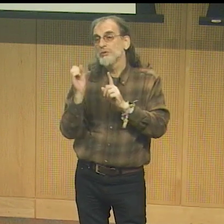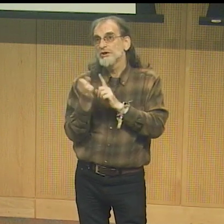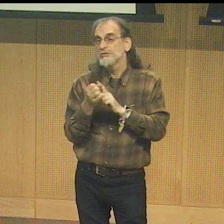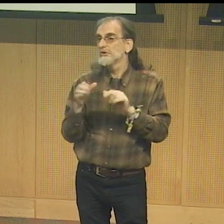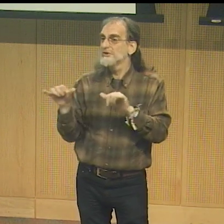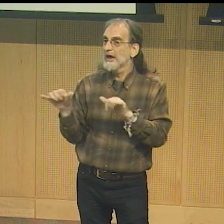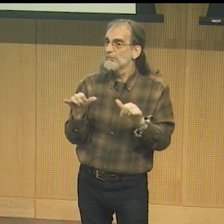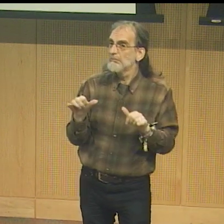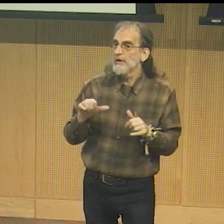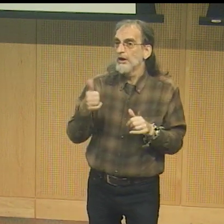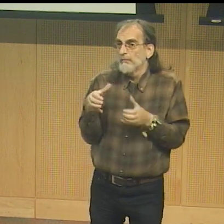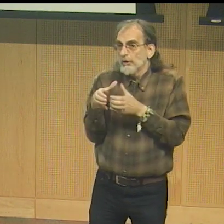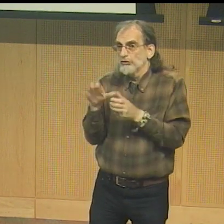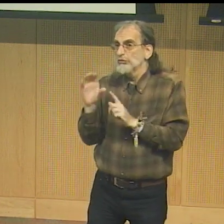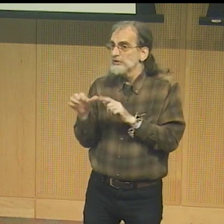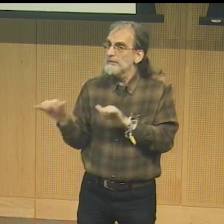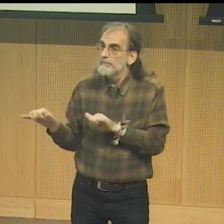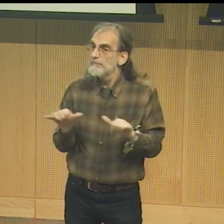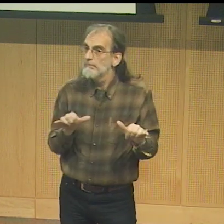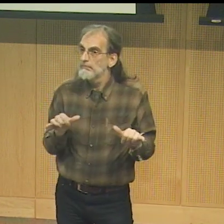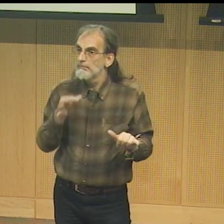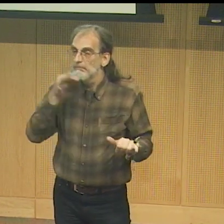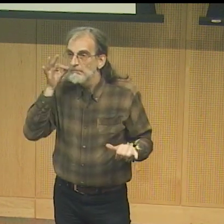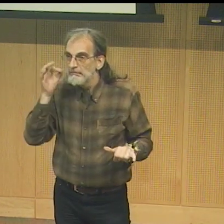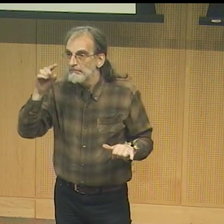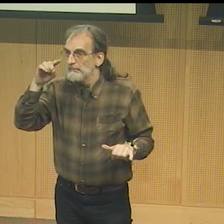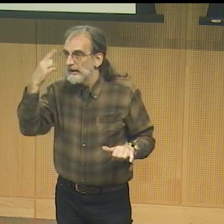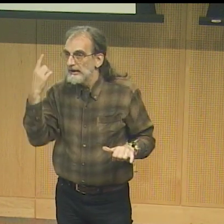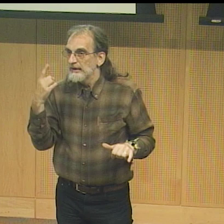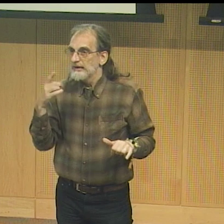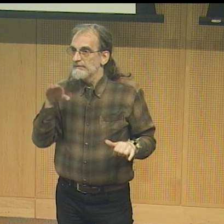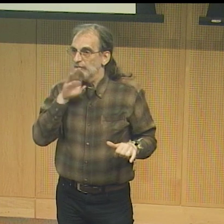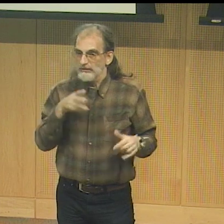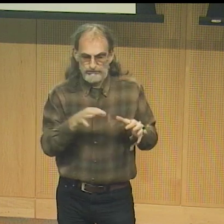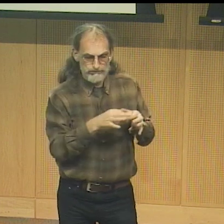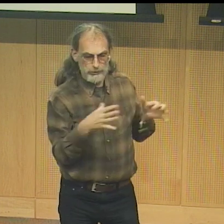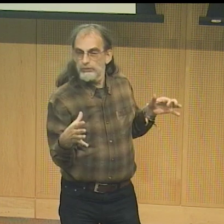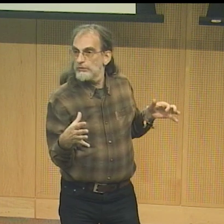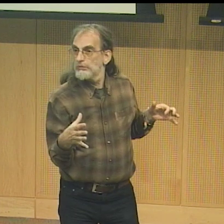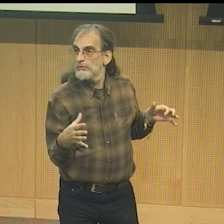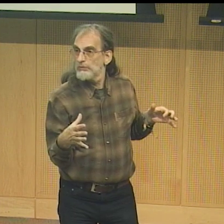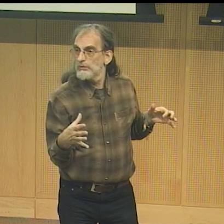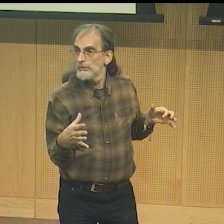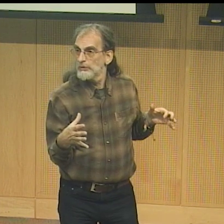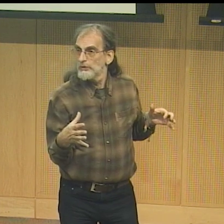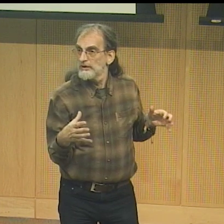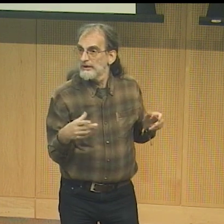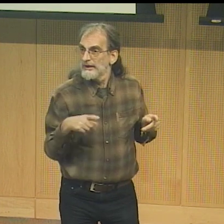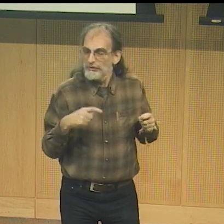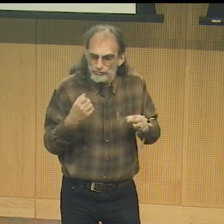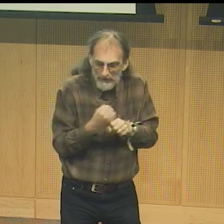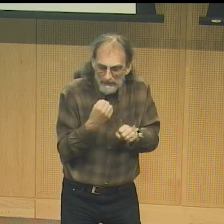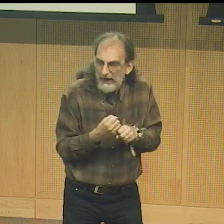The situation is same in American culture with minorities. The Native American youth are ignoring their Native American roots.